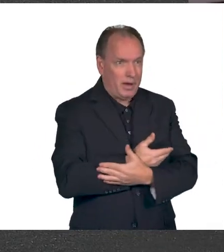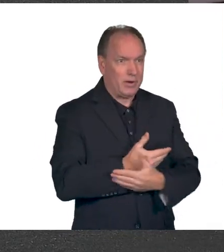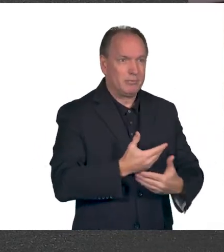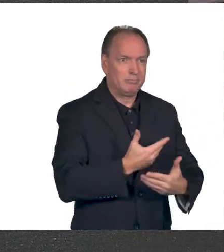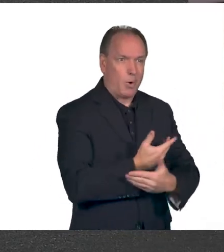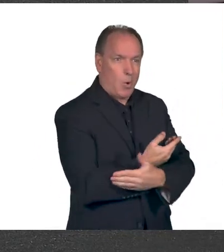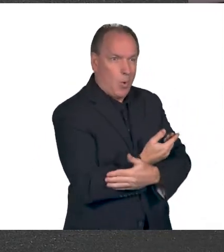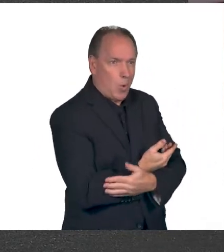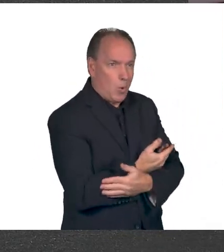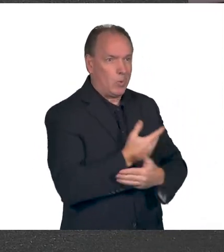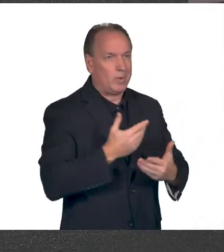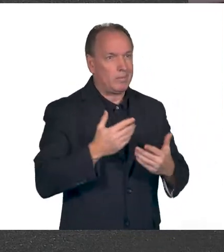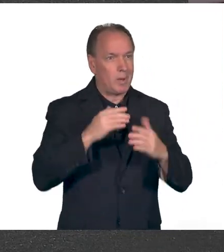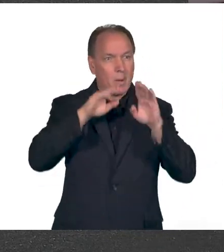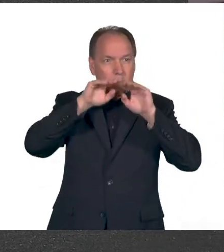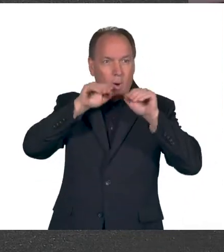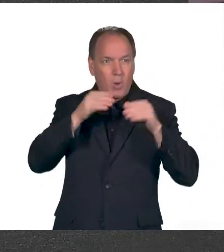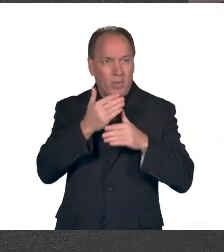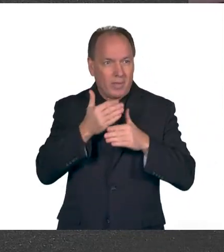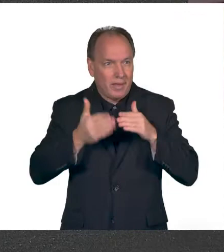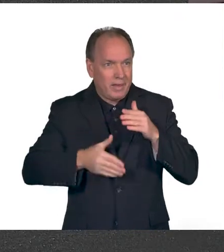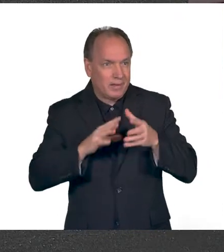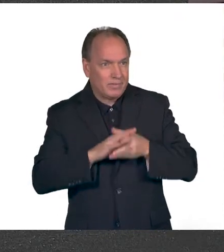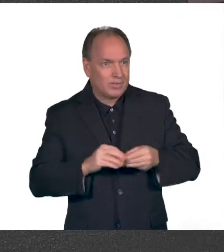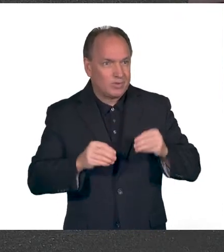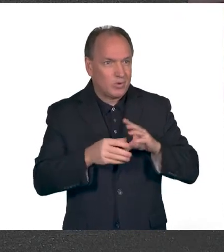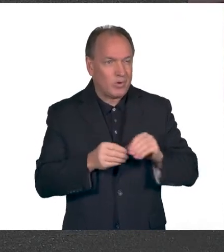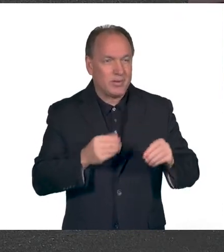in the story at the end, it was so sweet.